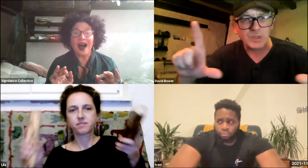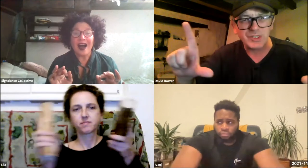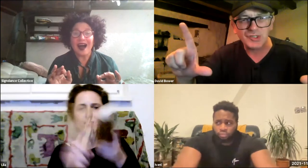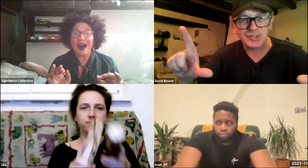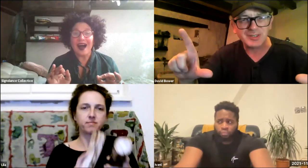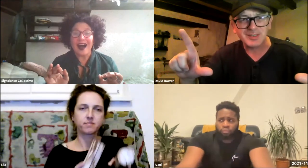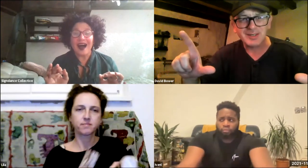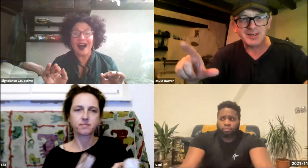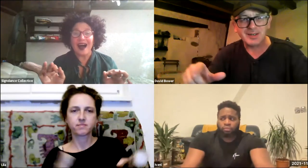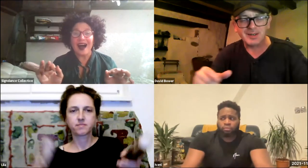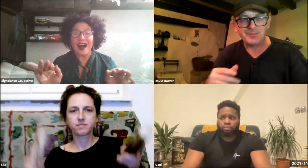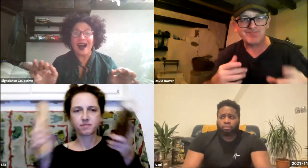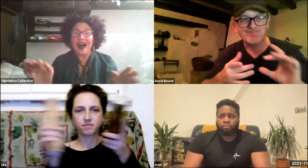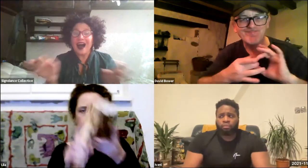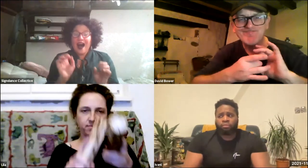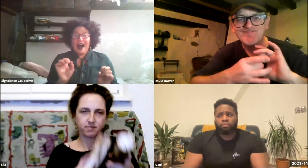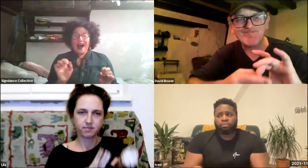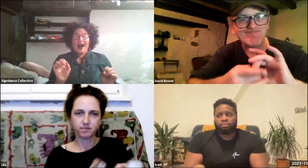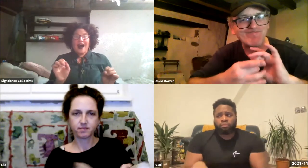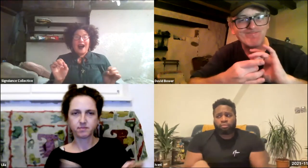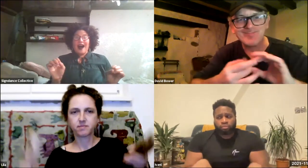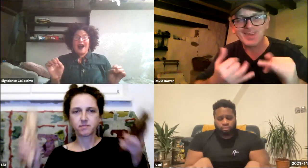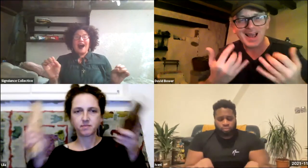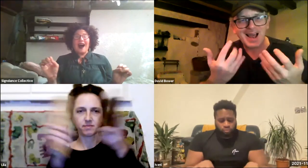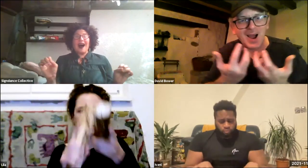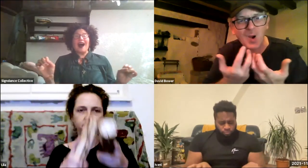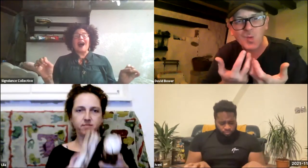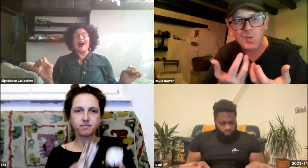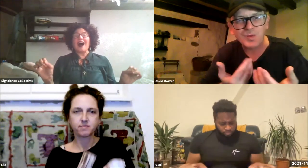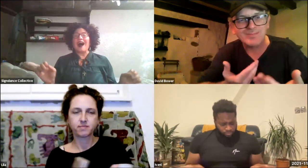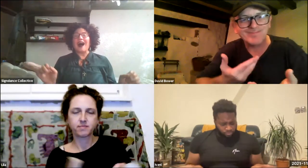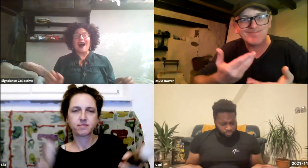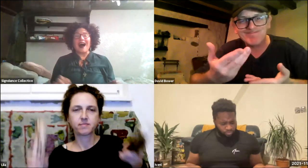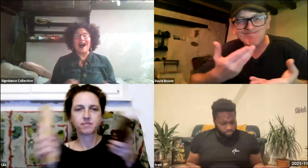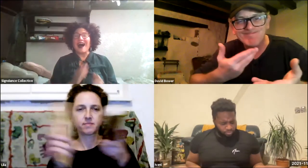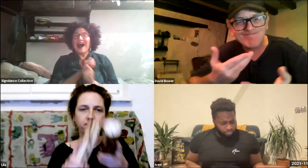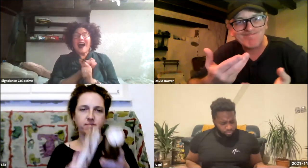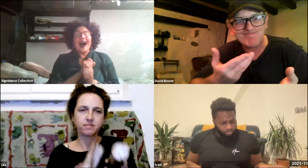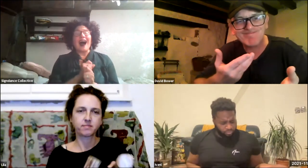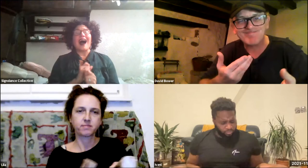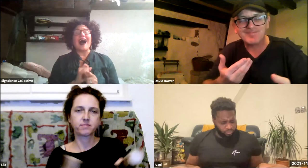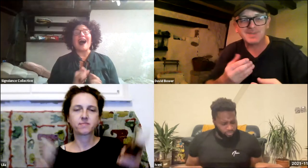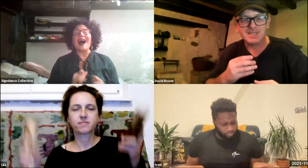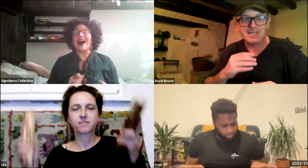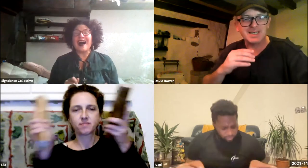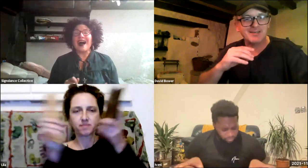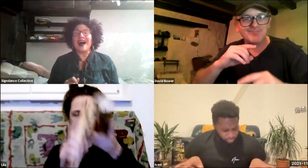It is my title.